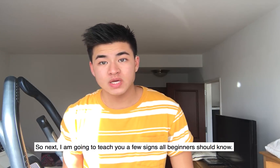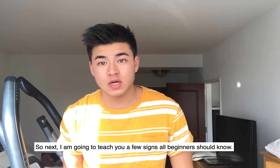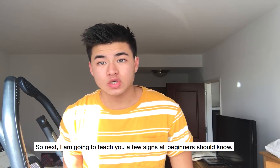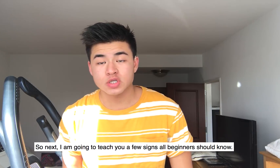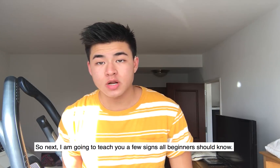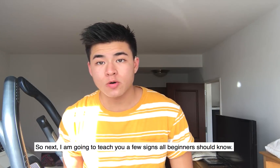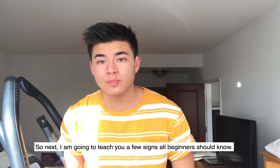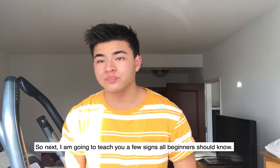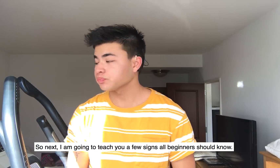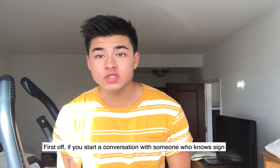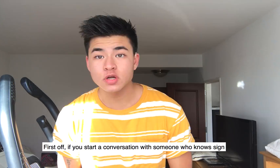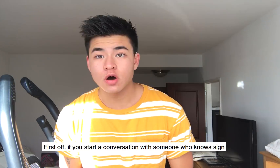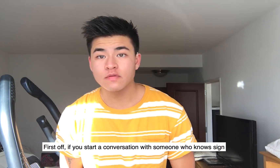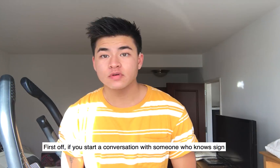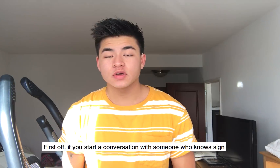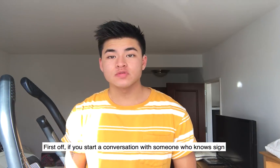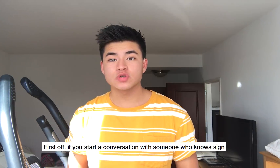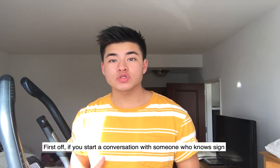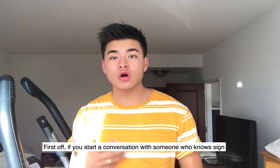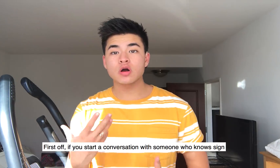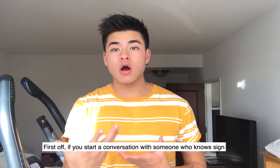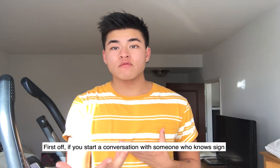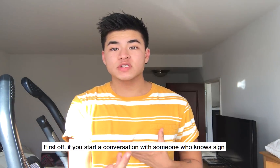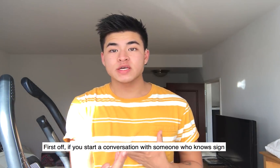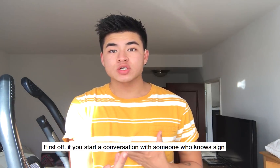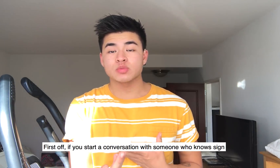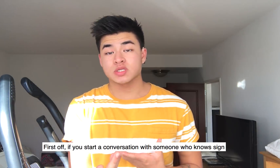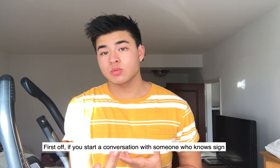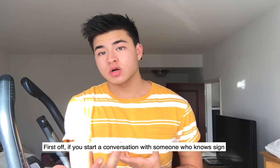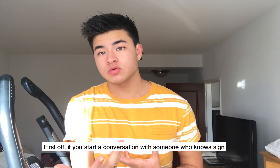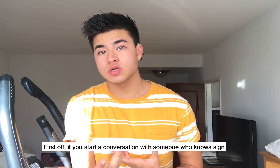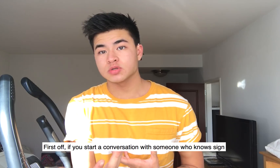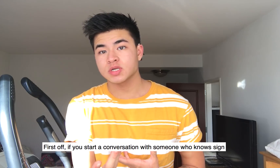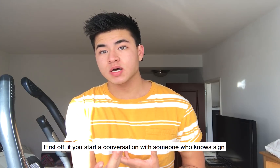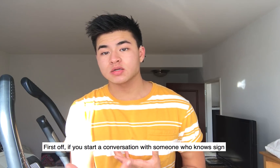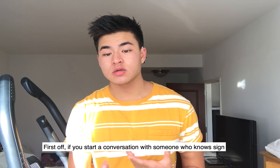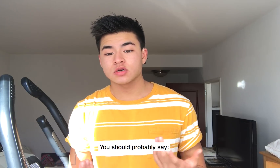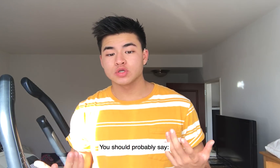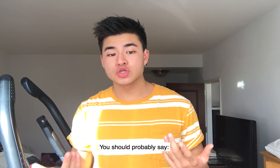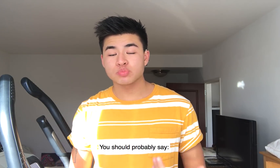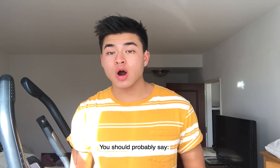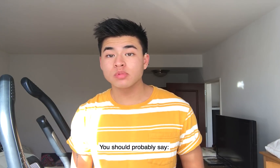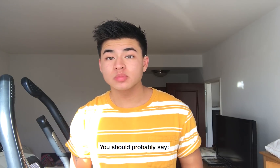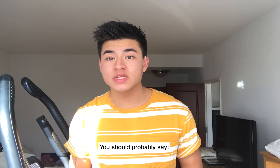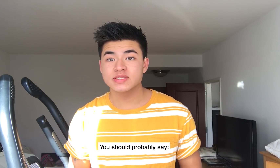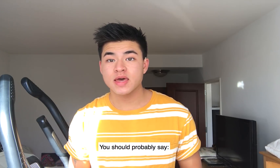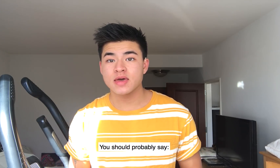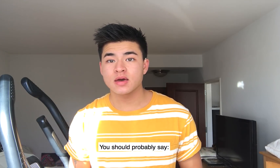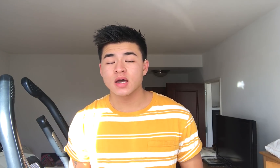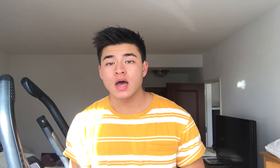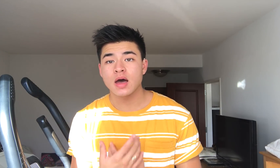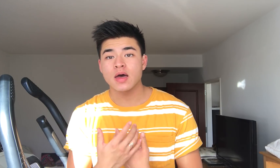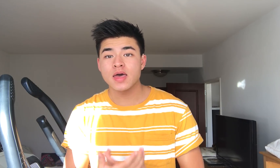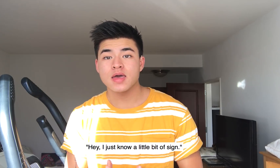Beginners know first off if you start a conversation with someone who is no sign You should probably say hey